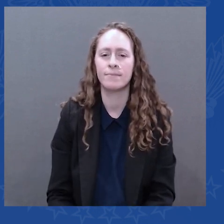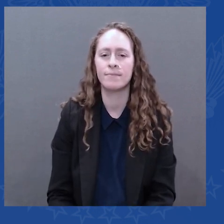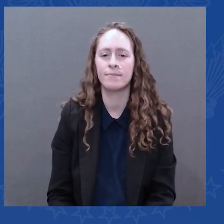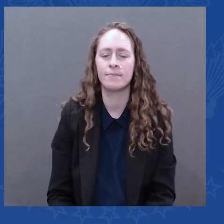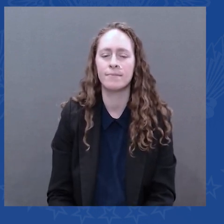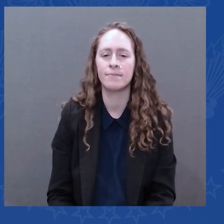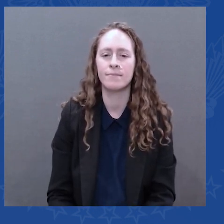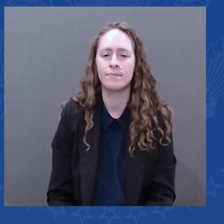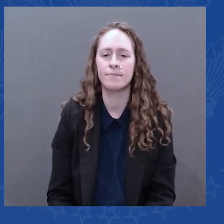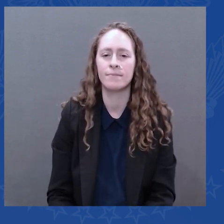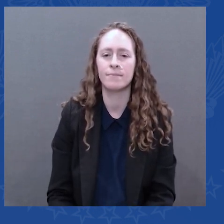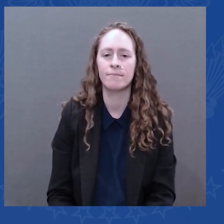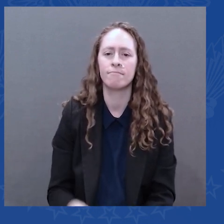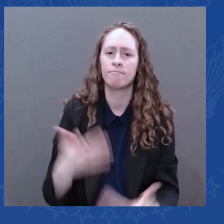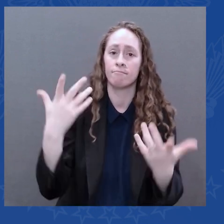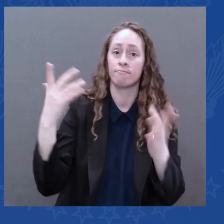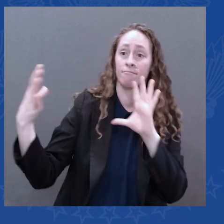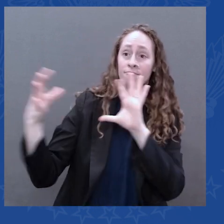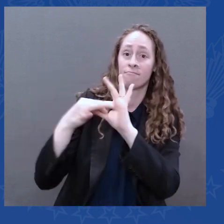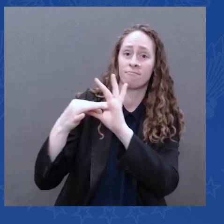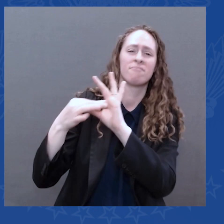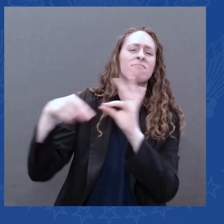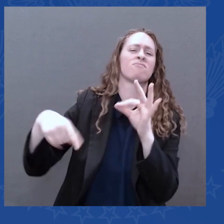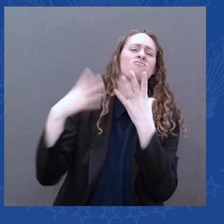and the right to privacy and data protection.